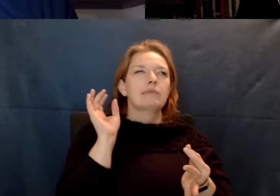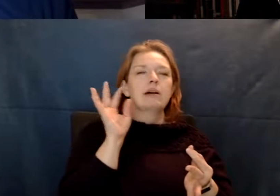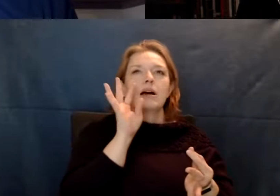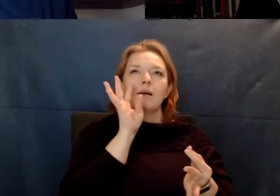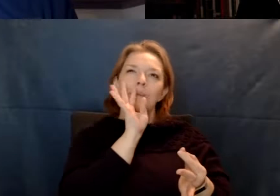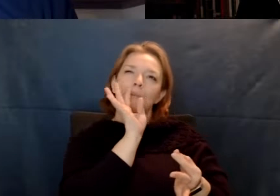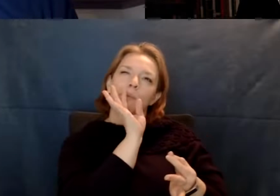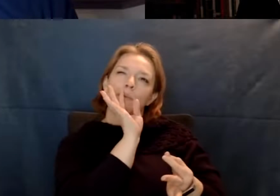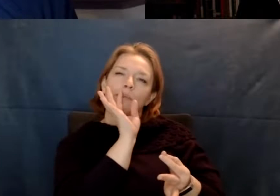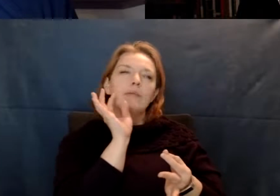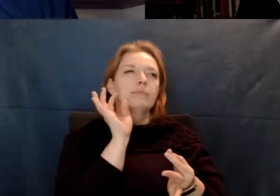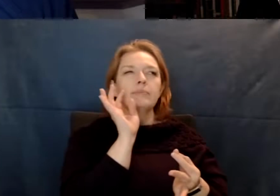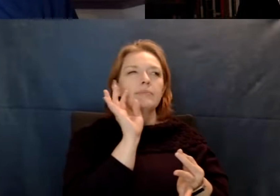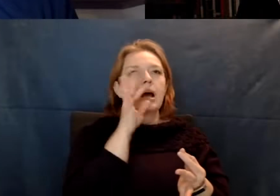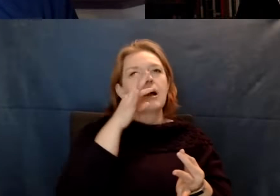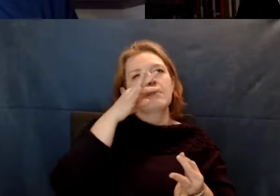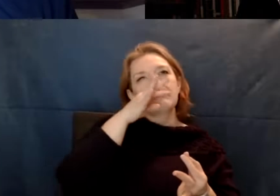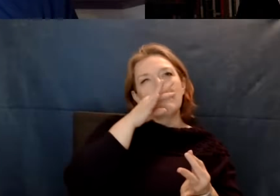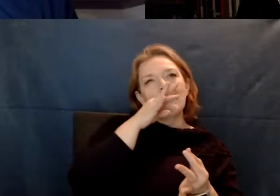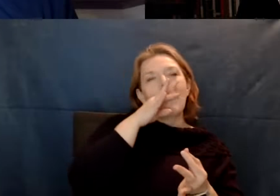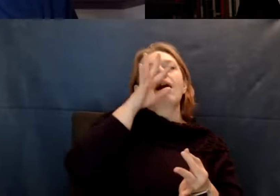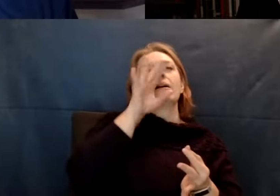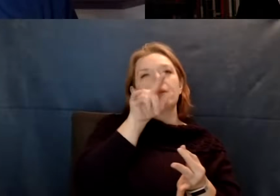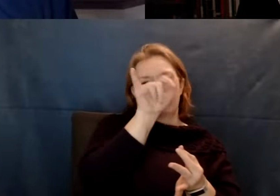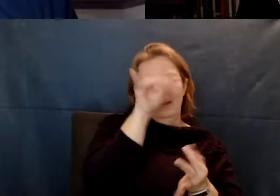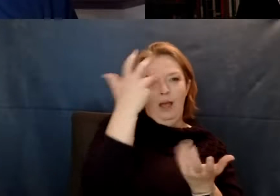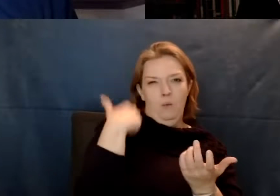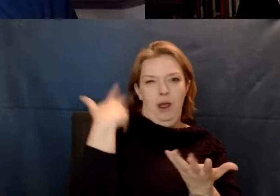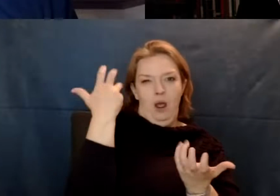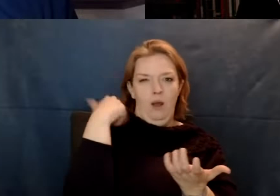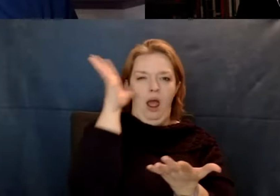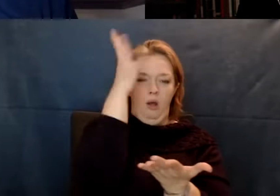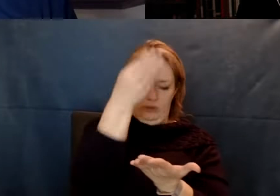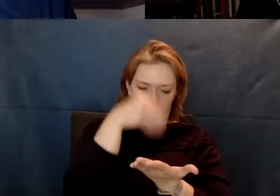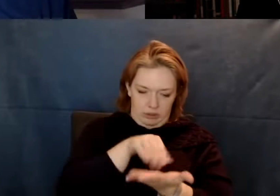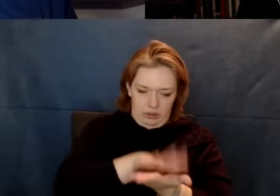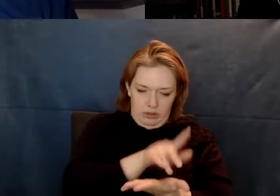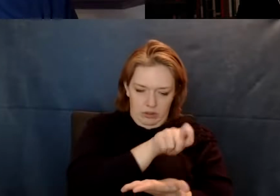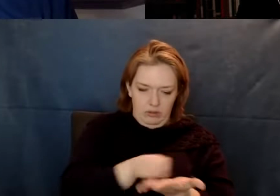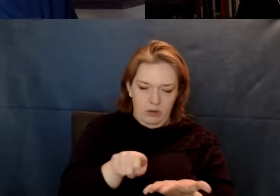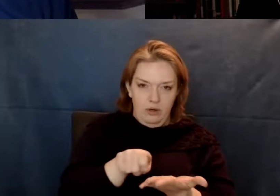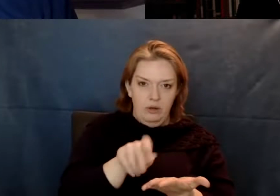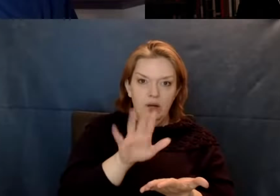know, once I'm there I can throw it on the computer and flip things around easily.